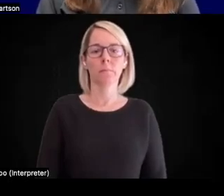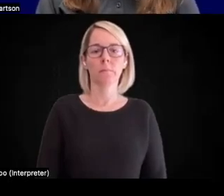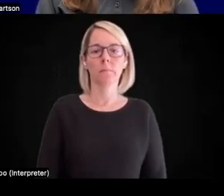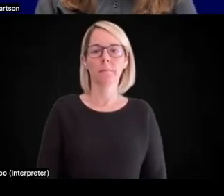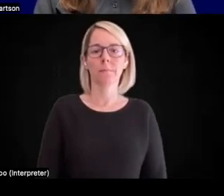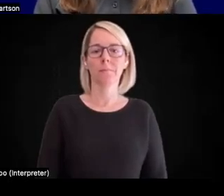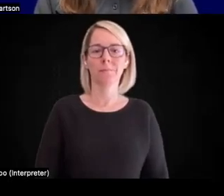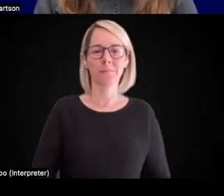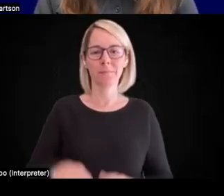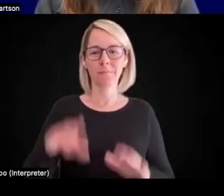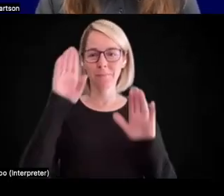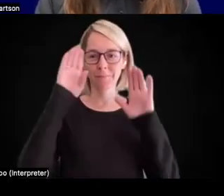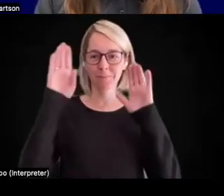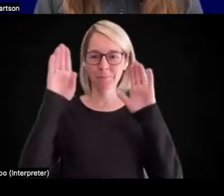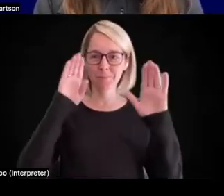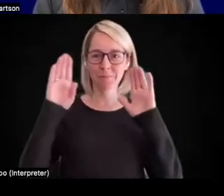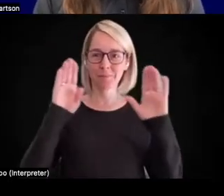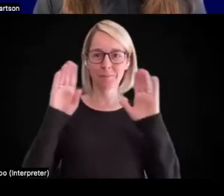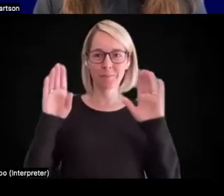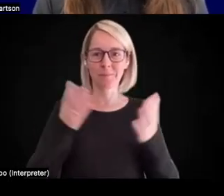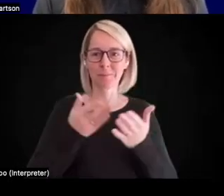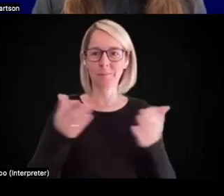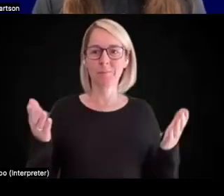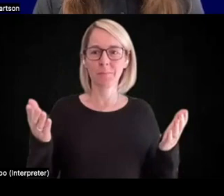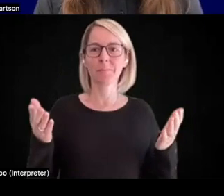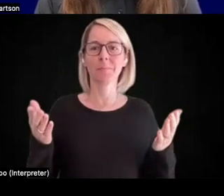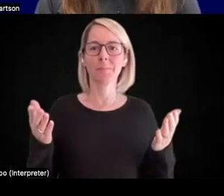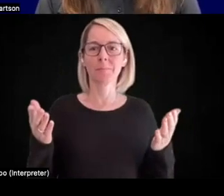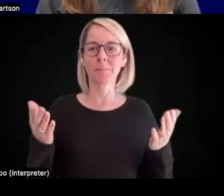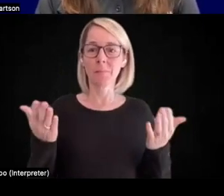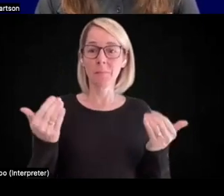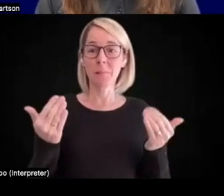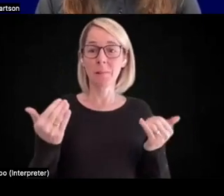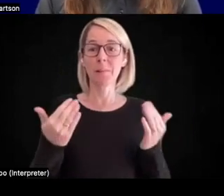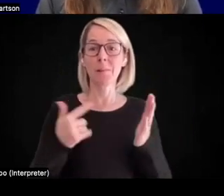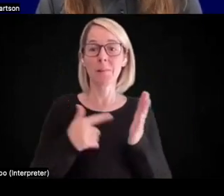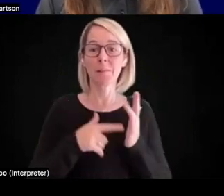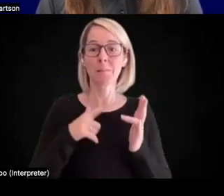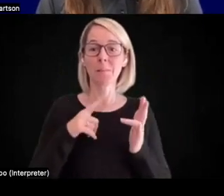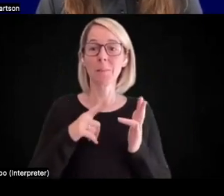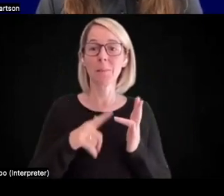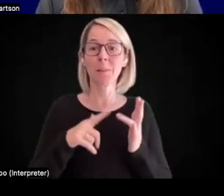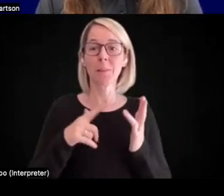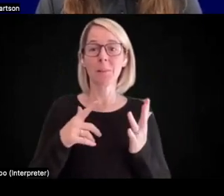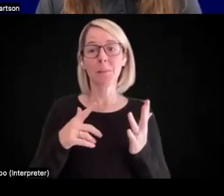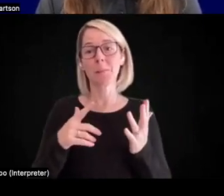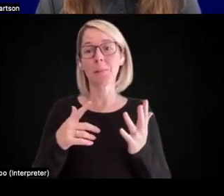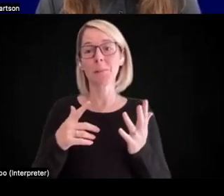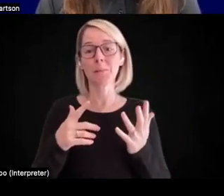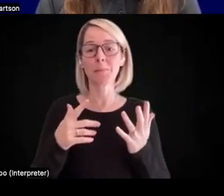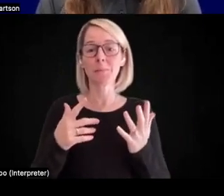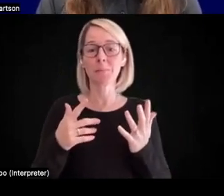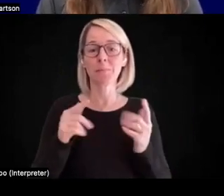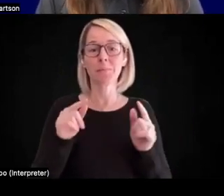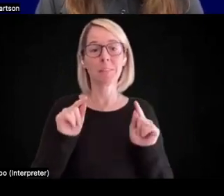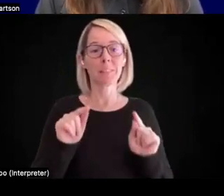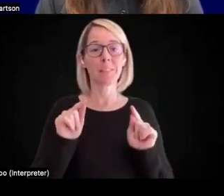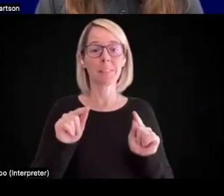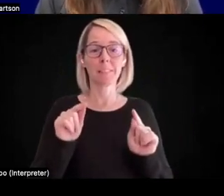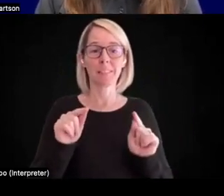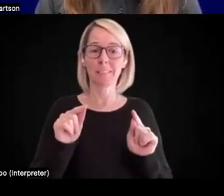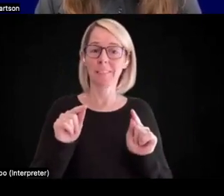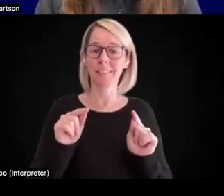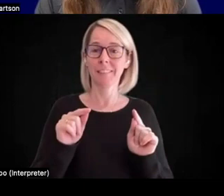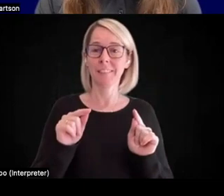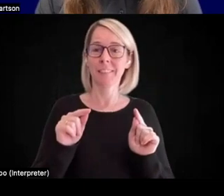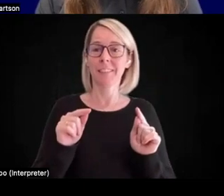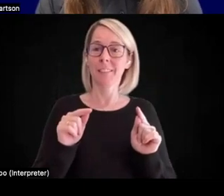Hello, everyone, and welcome to this project's final webinar